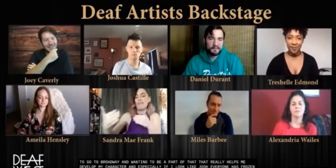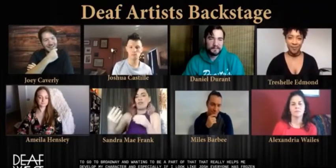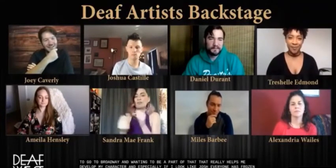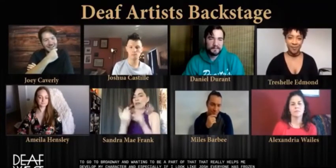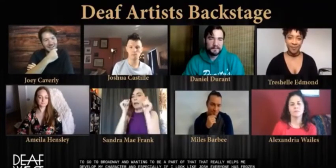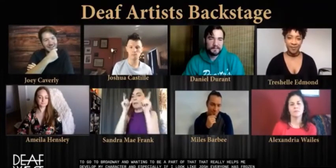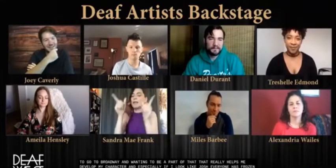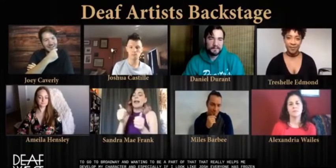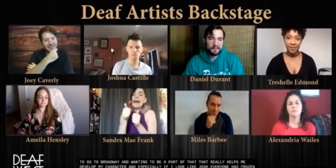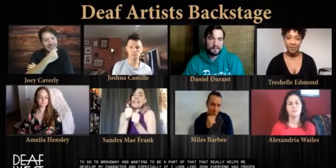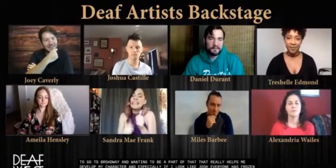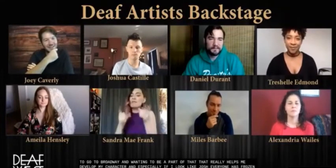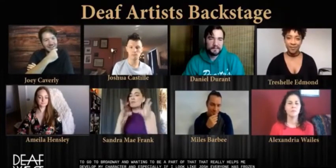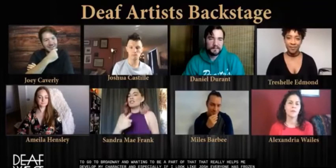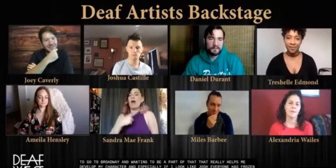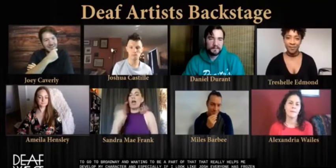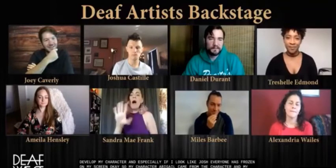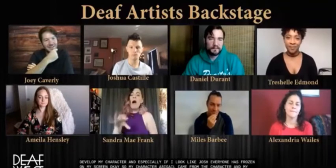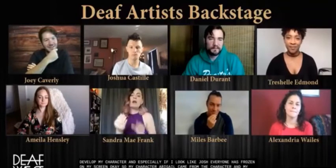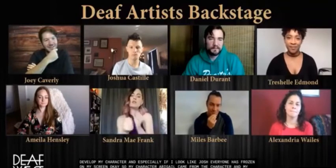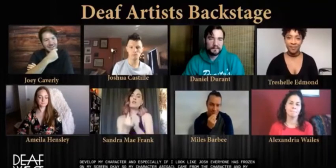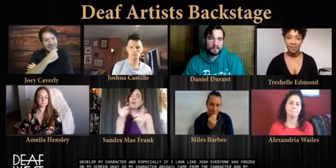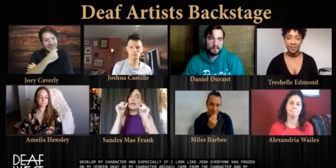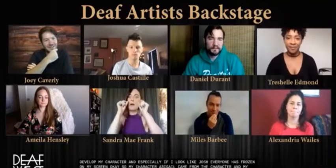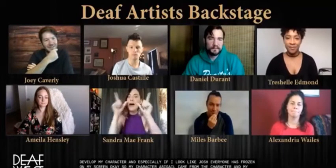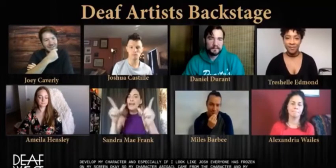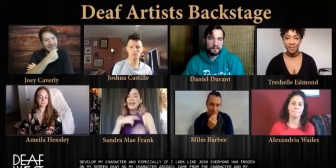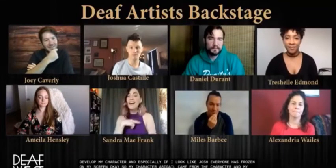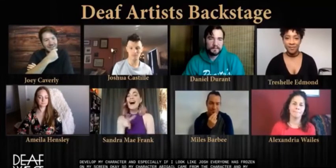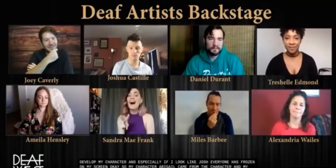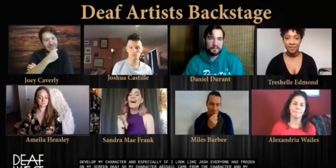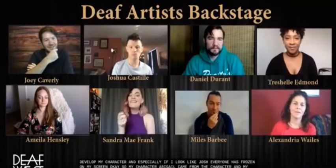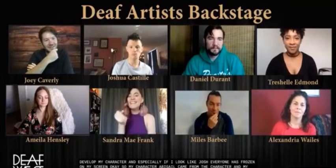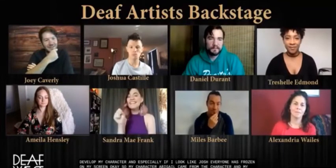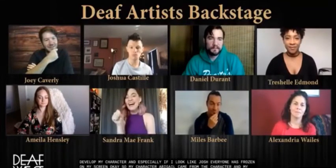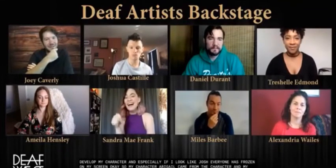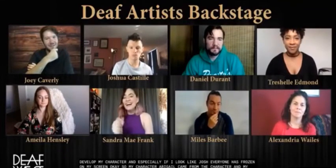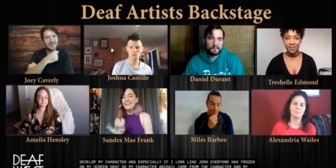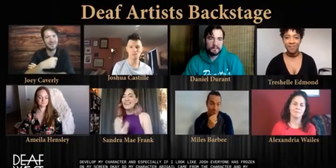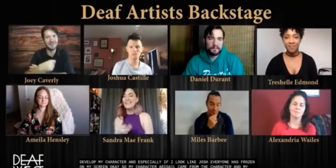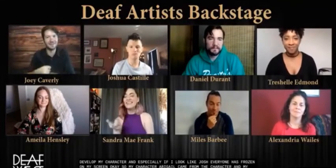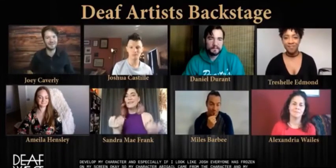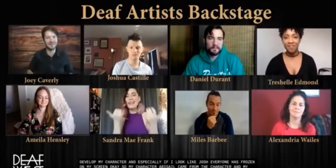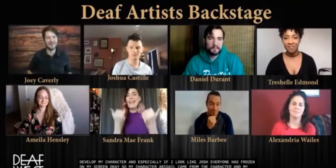I mean, I've been involved in many musicals afterwards and I always tell people I always